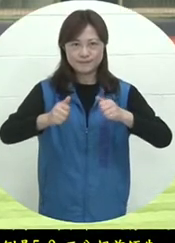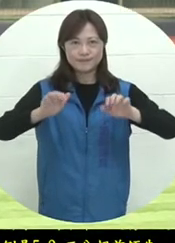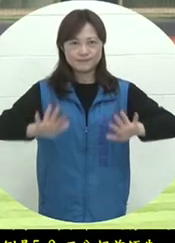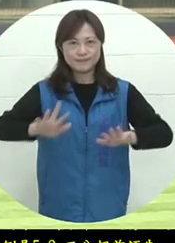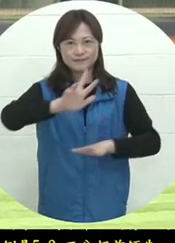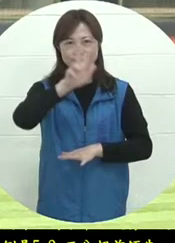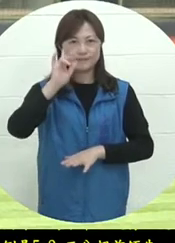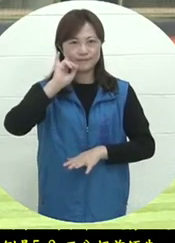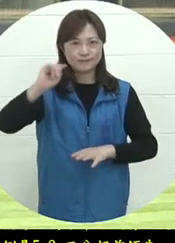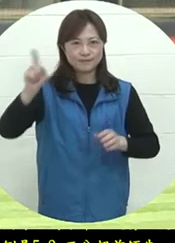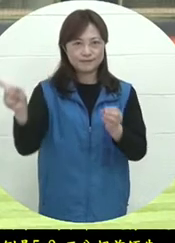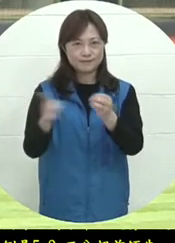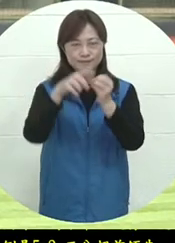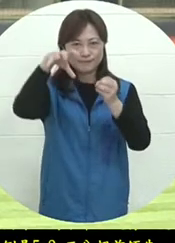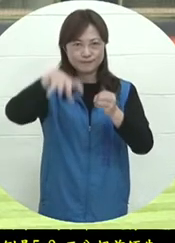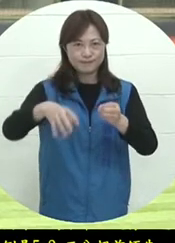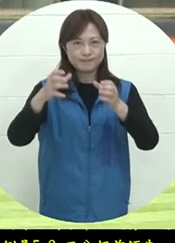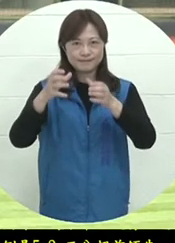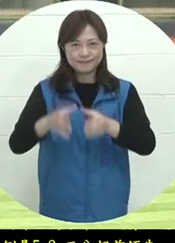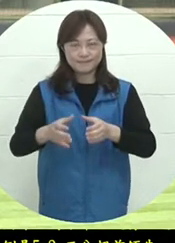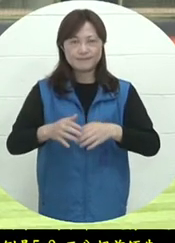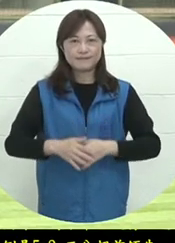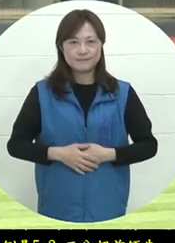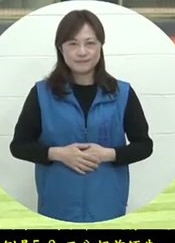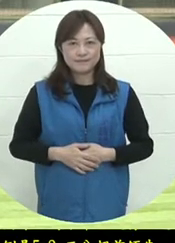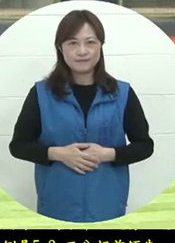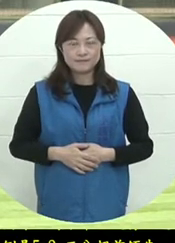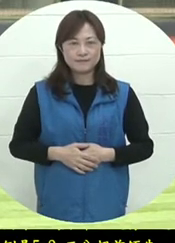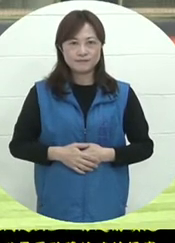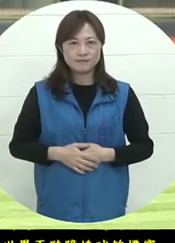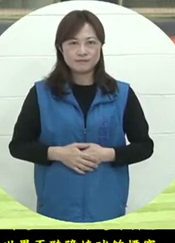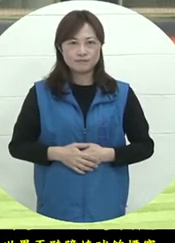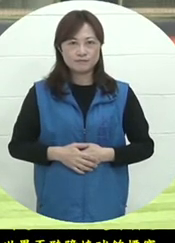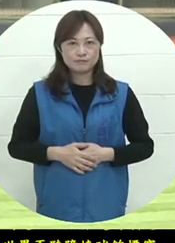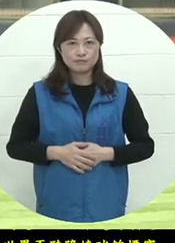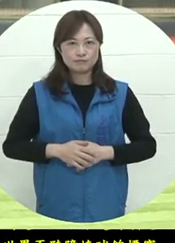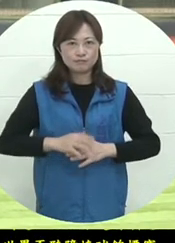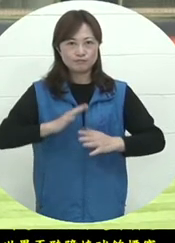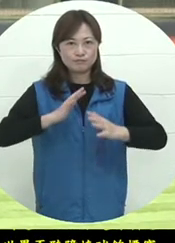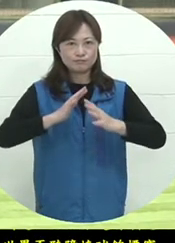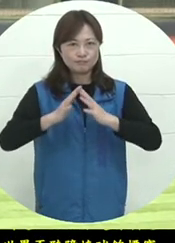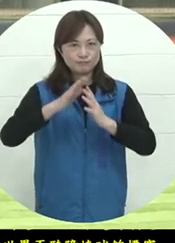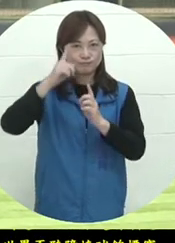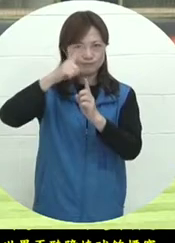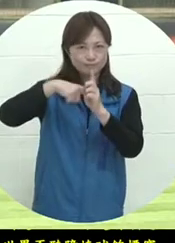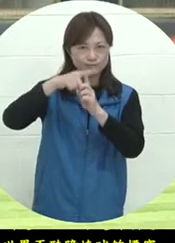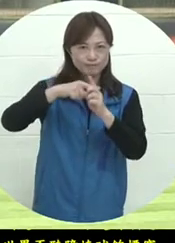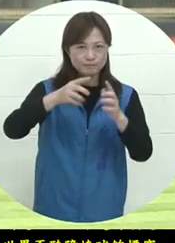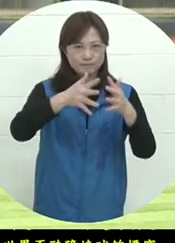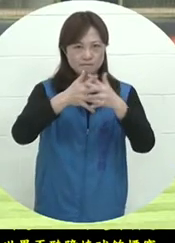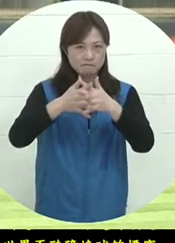The offensive ability was really strong yesterday. As expected, the U.S. team started the game